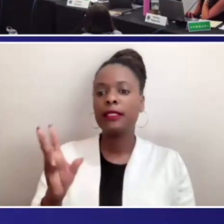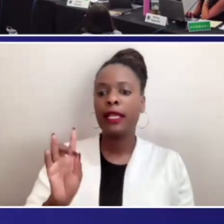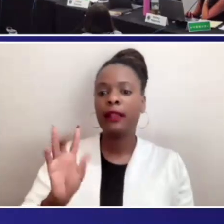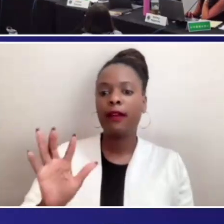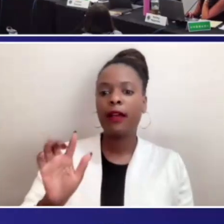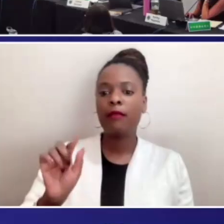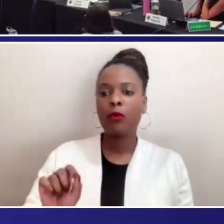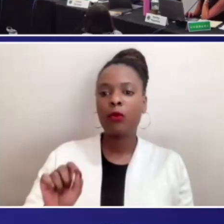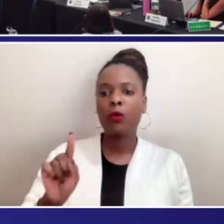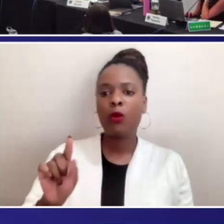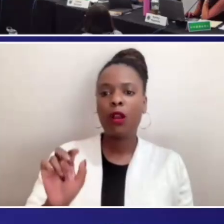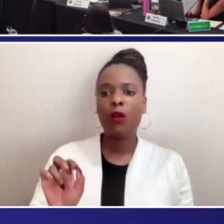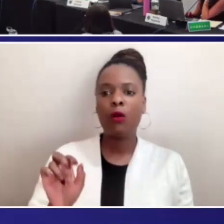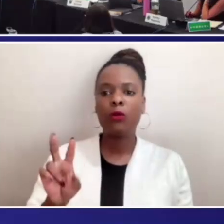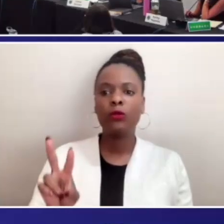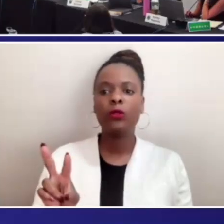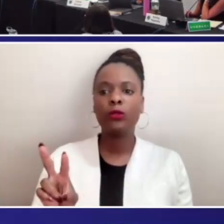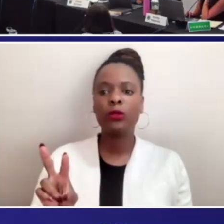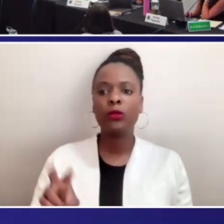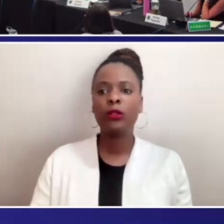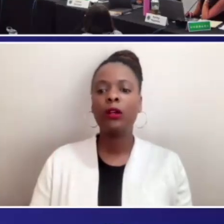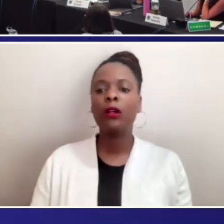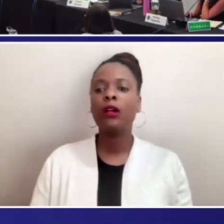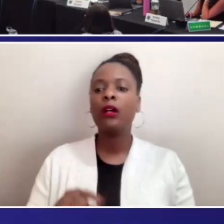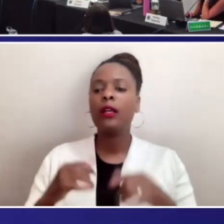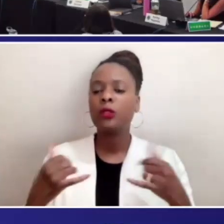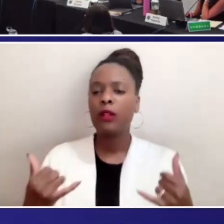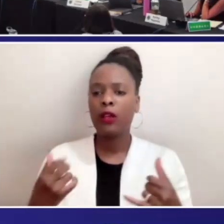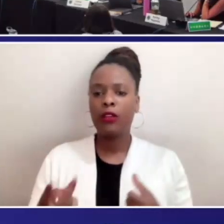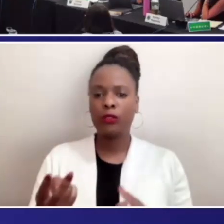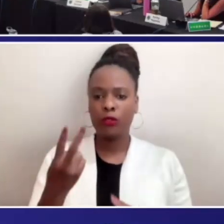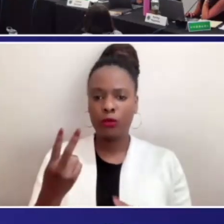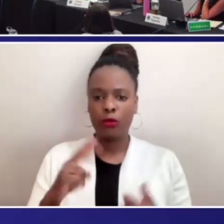So there are now two definitions of a professional degree.